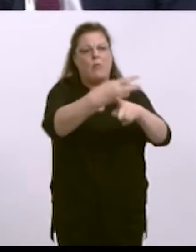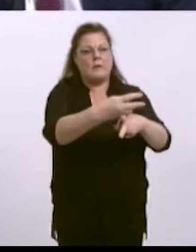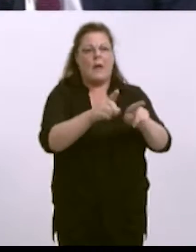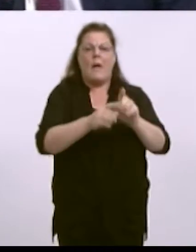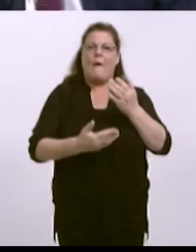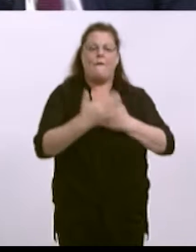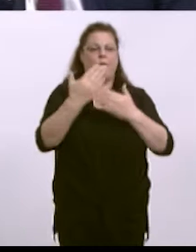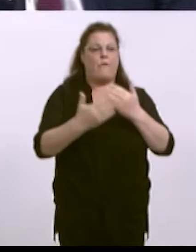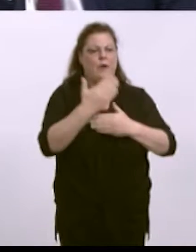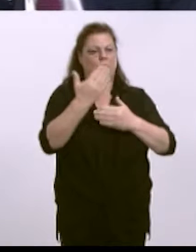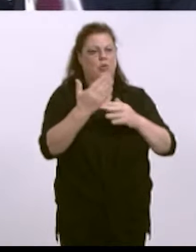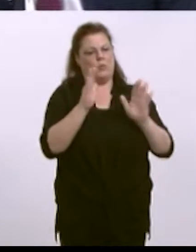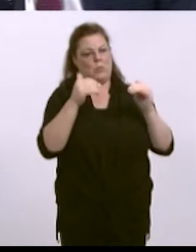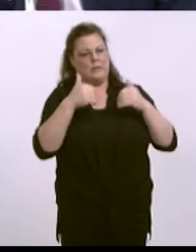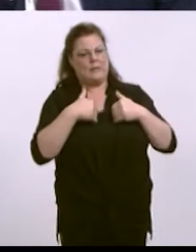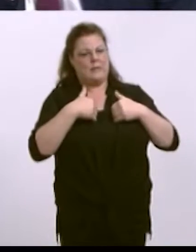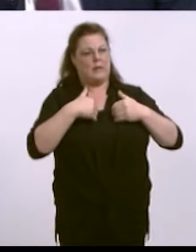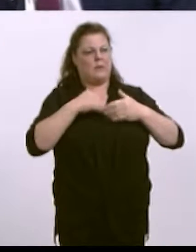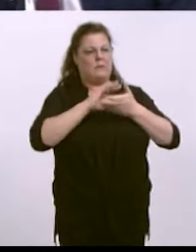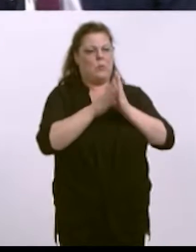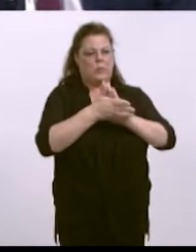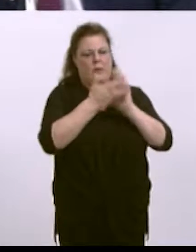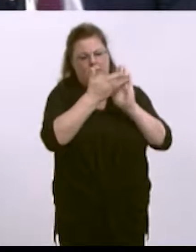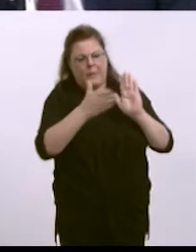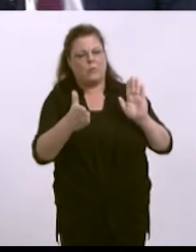disorder action plan will be published next month. That will be accompanied by a delivery